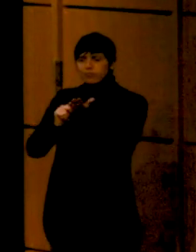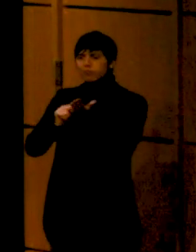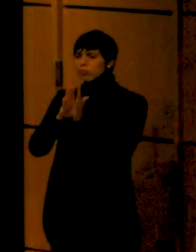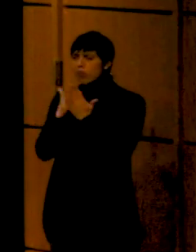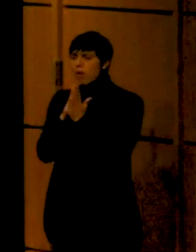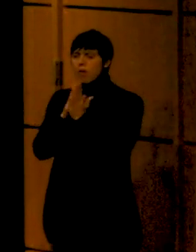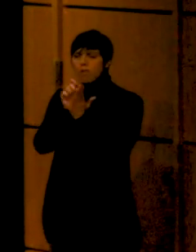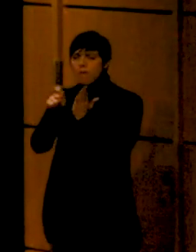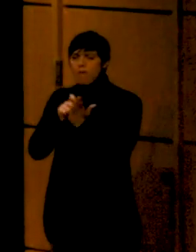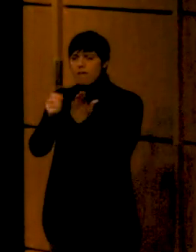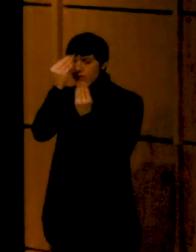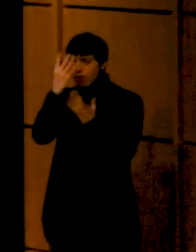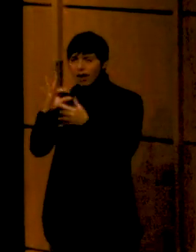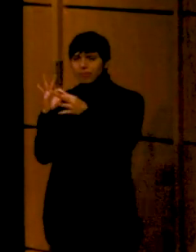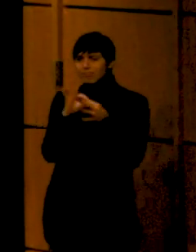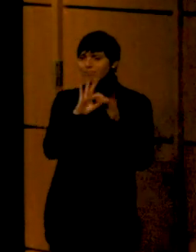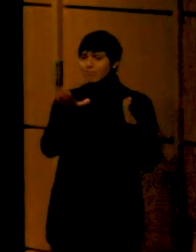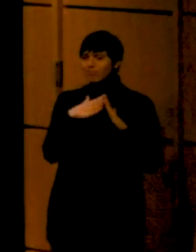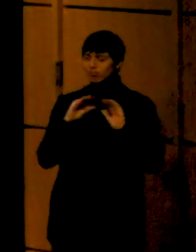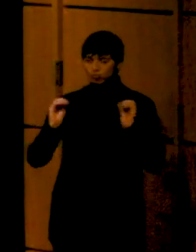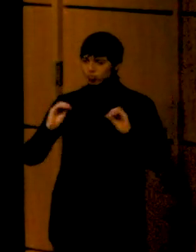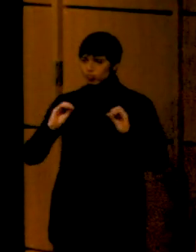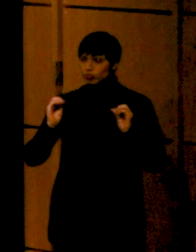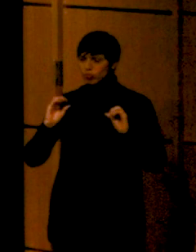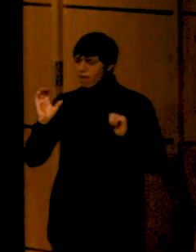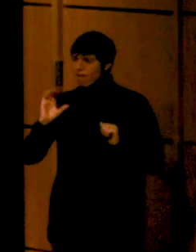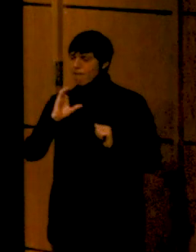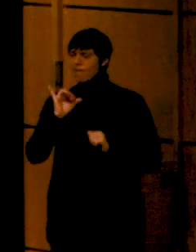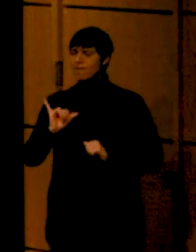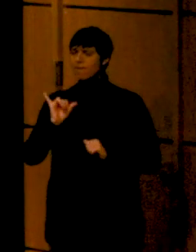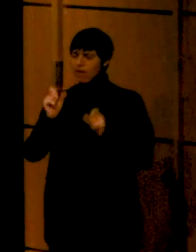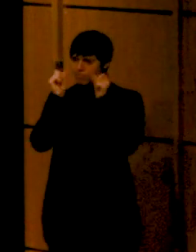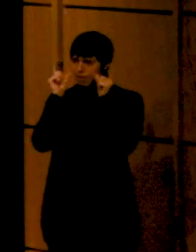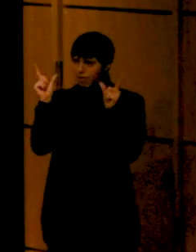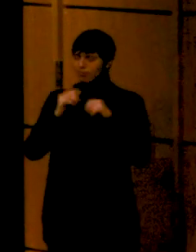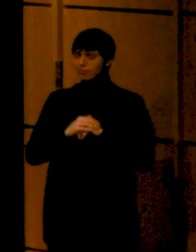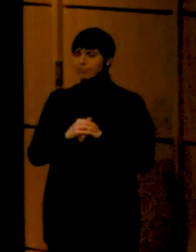And just to start out, I want to mention two exhibitions that some of you may well remember,